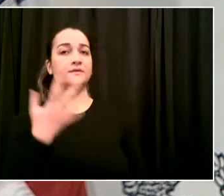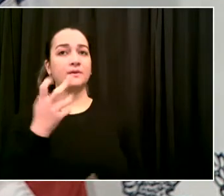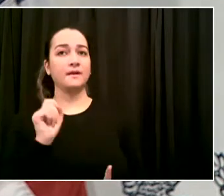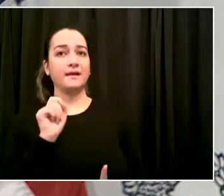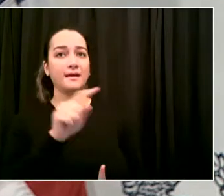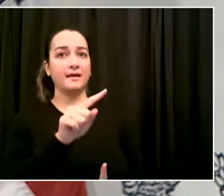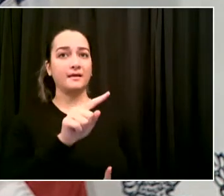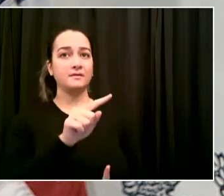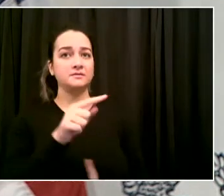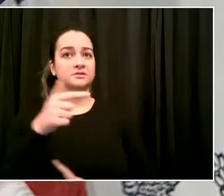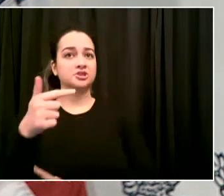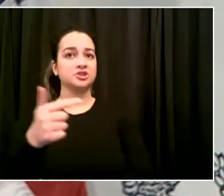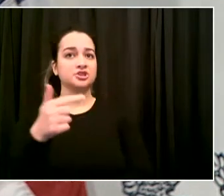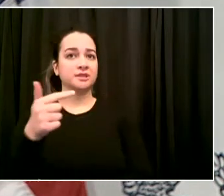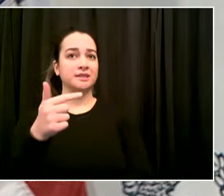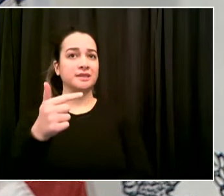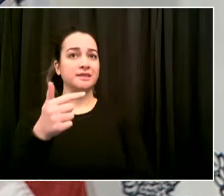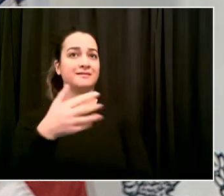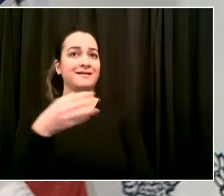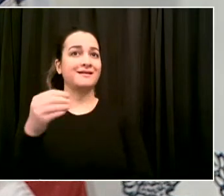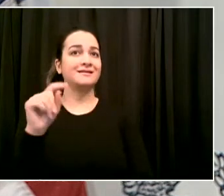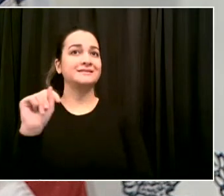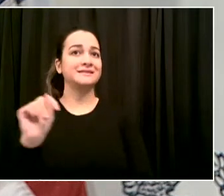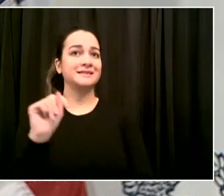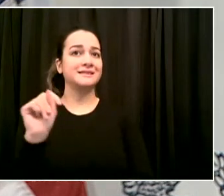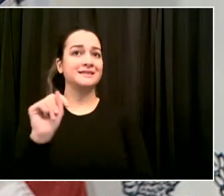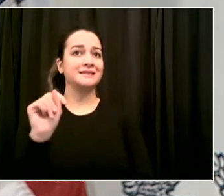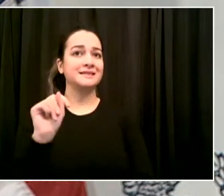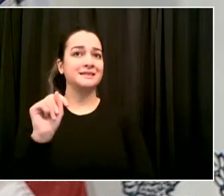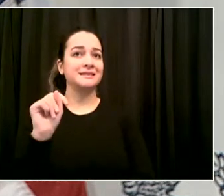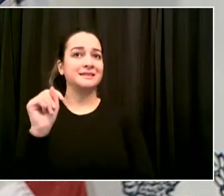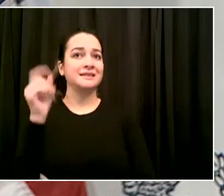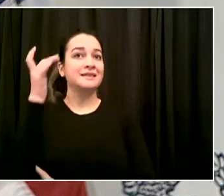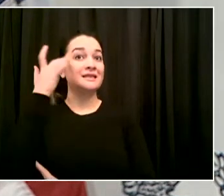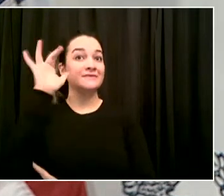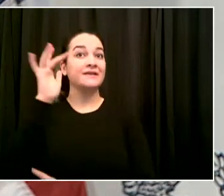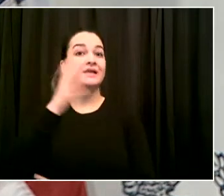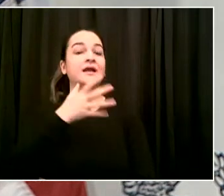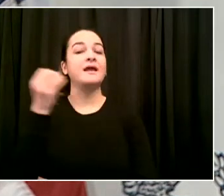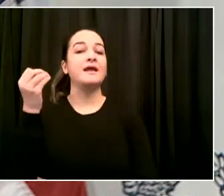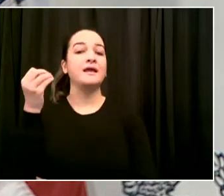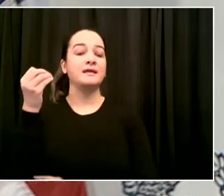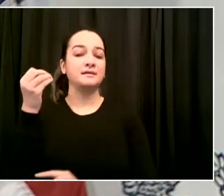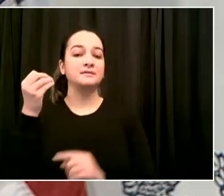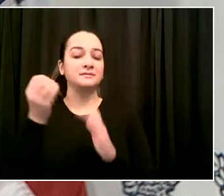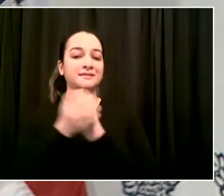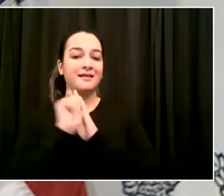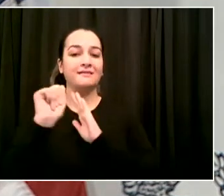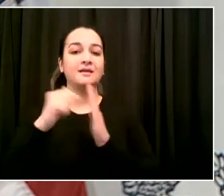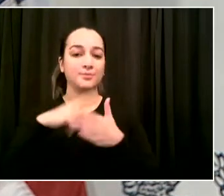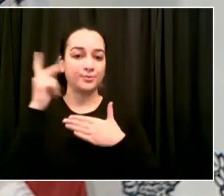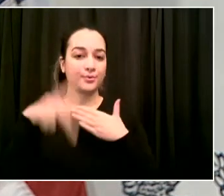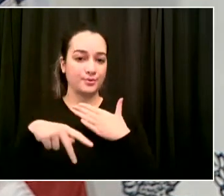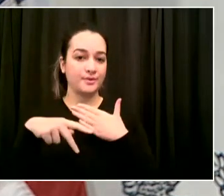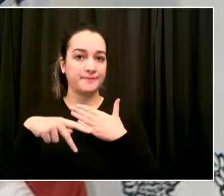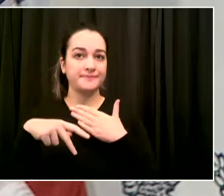REACTION TO THAT VERY RARE MOVE? WHAT COMES NEXT FOR FAMILIES THAT ARE